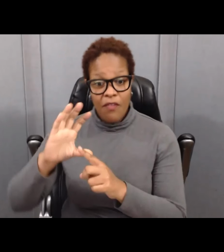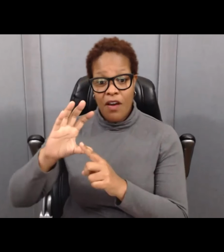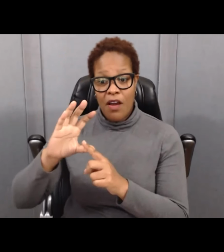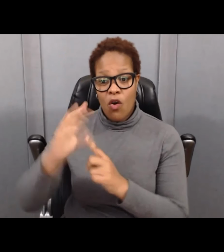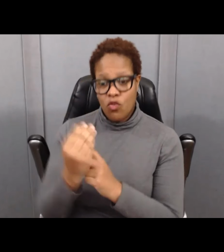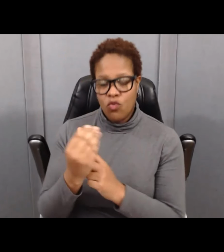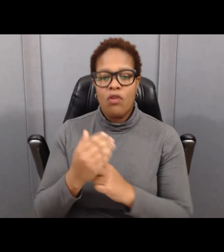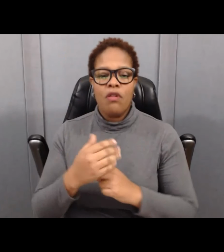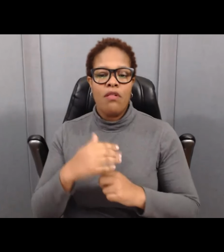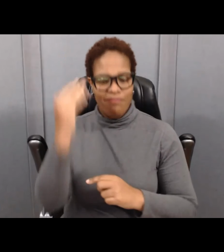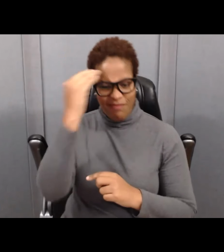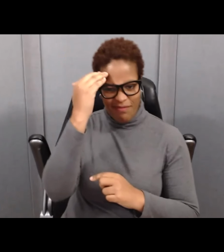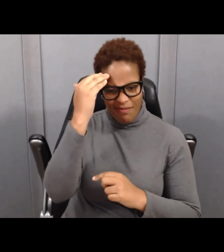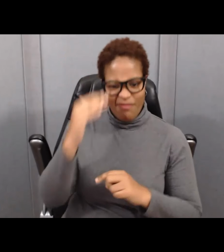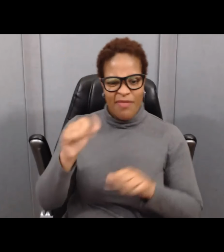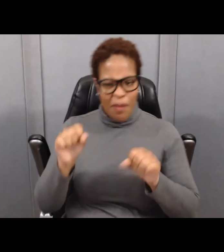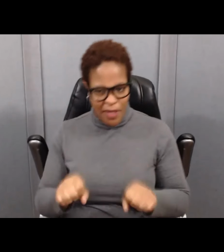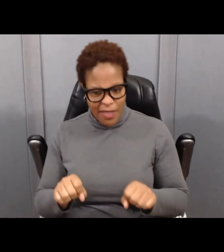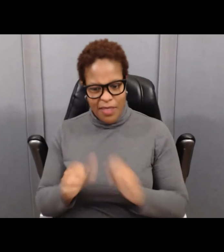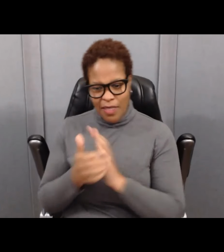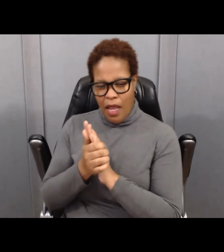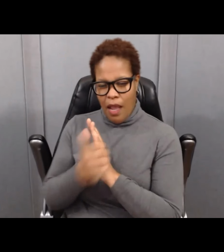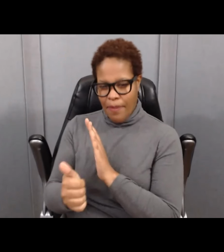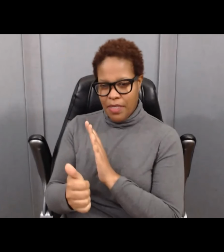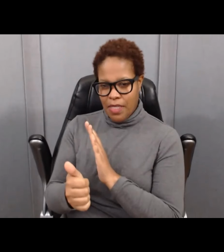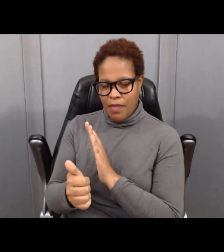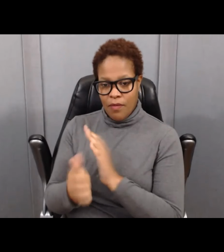with a little bit of a definition of cultural competency.